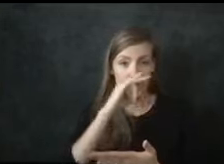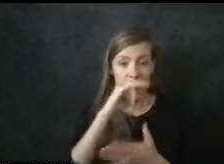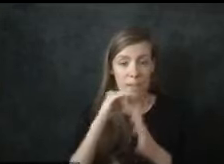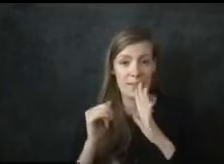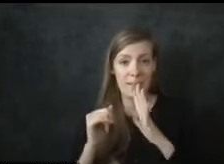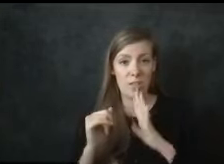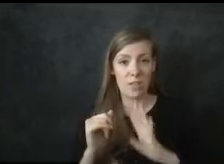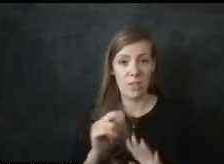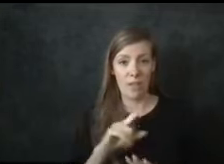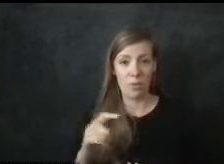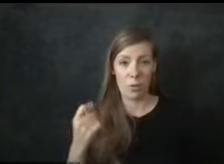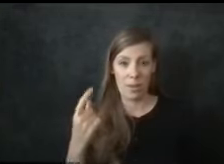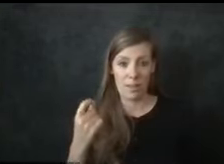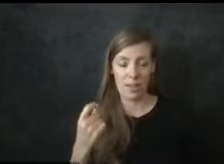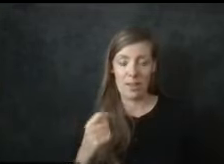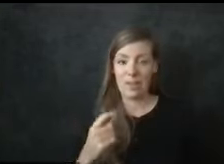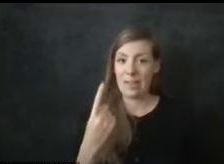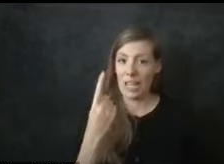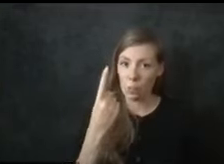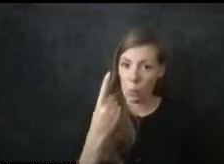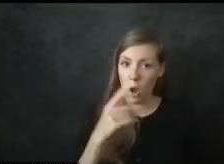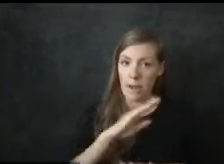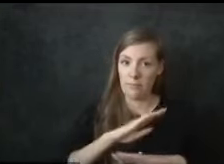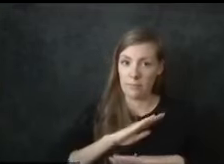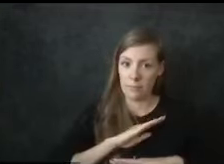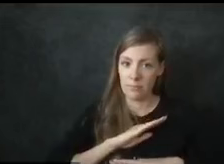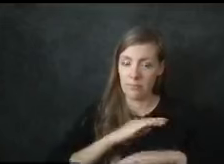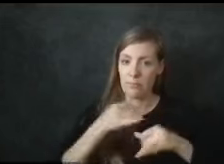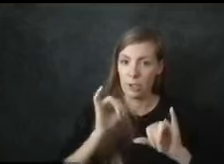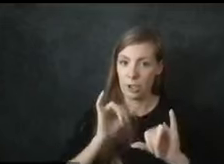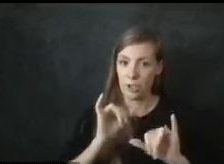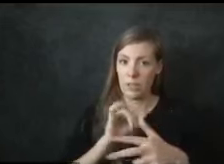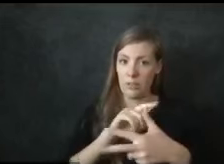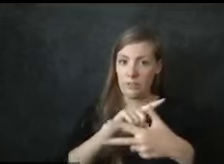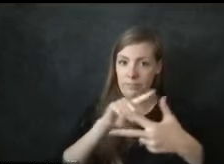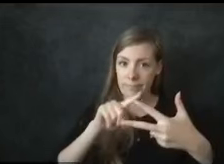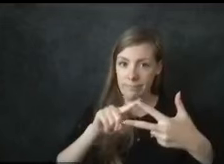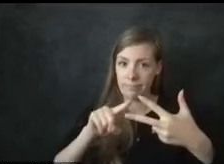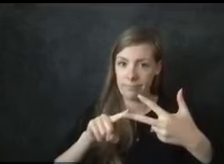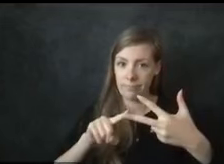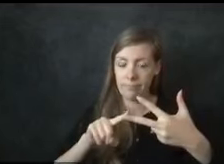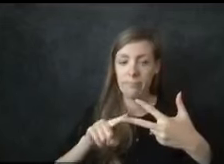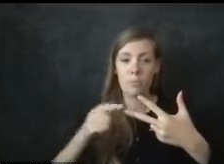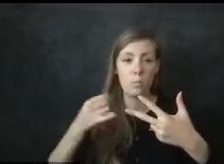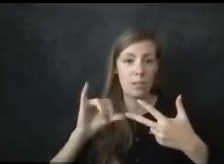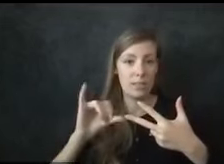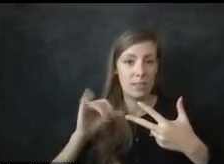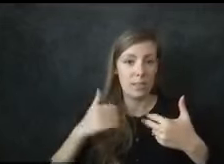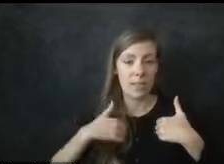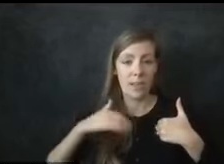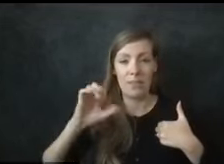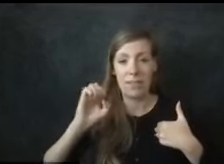That's one of three criteria. We also need to be still with the case rate in the yellow